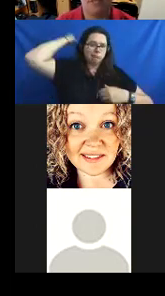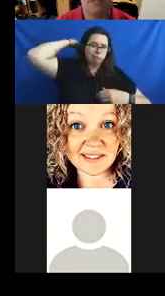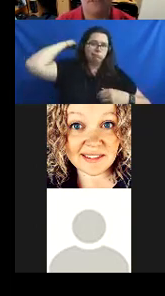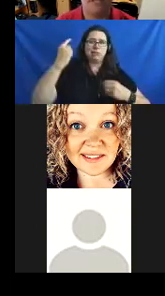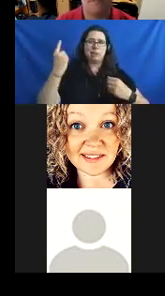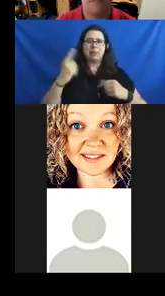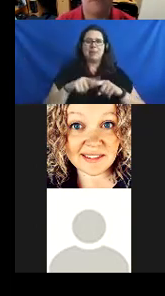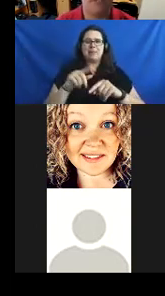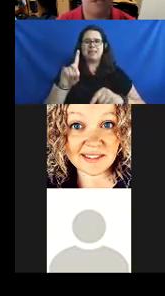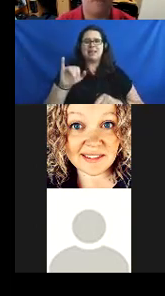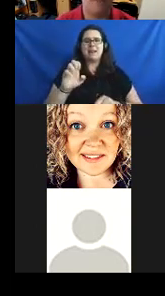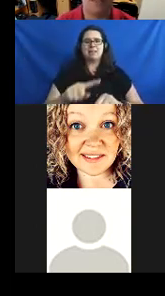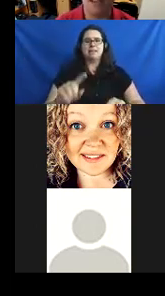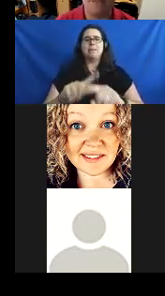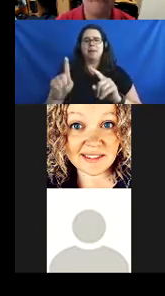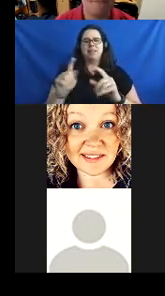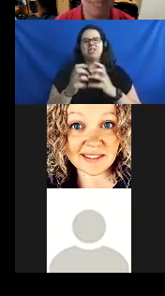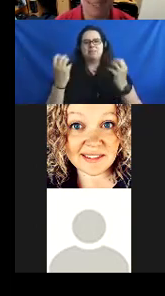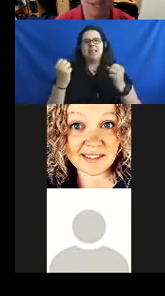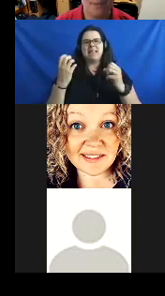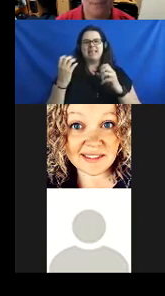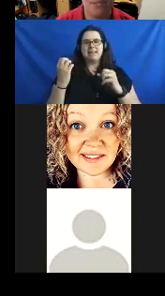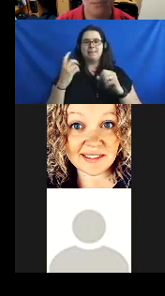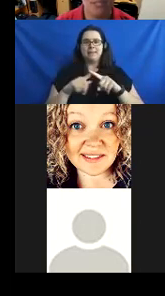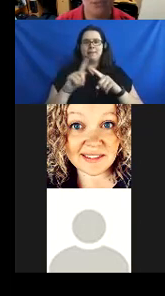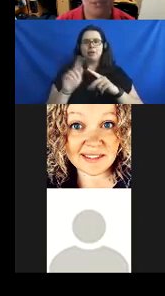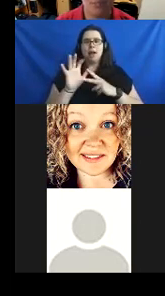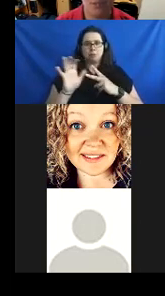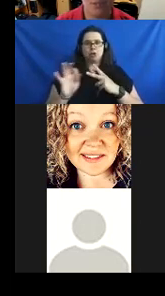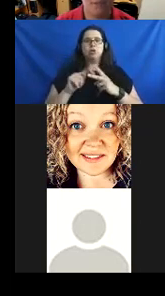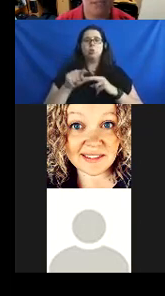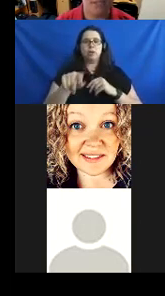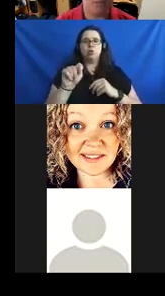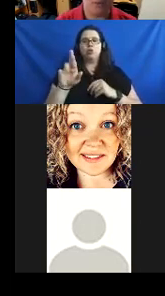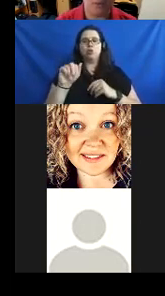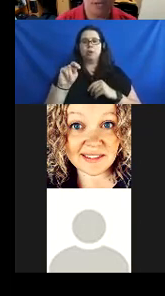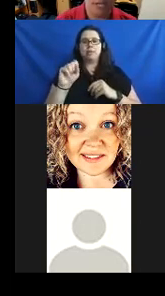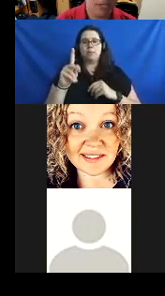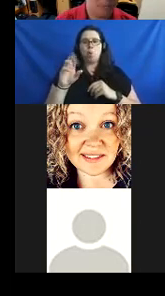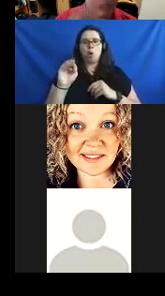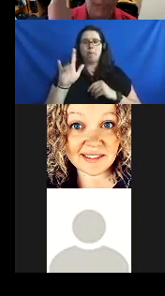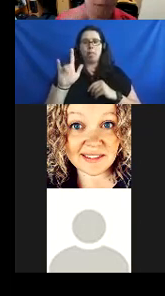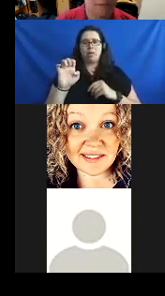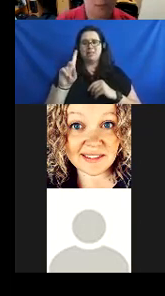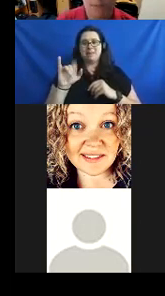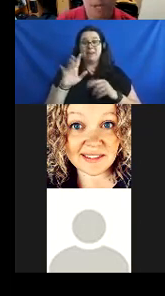IT DEPENDS ON THE DEVICE. THERE ARE A LOT OF DIFFERENT OPTIONS WITH THESE TRANSPORTABLE DEVICES WHERE YOU CAN FOLD THEM UP AND THEY